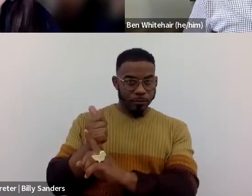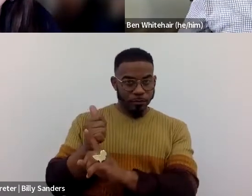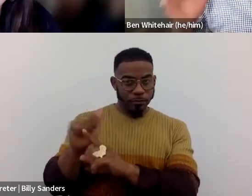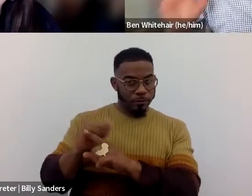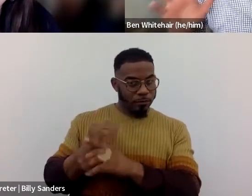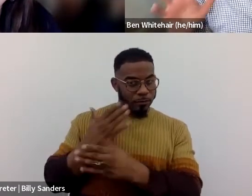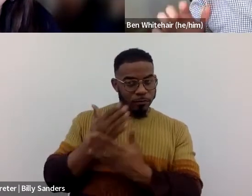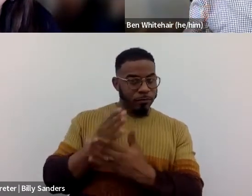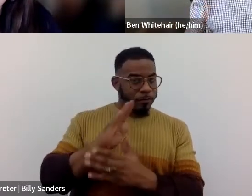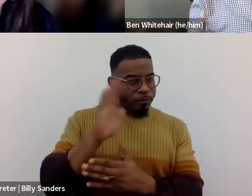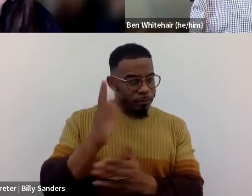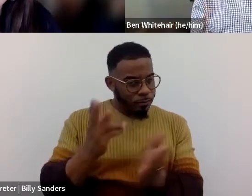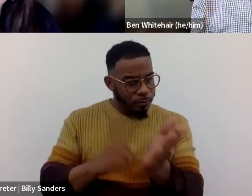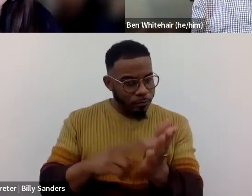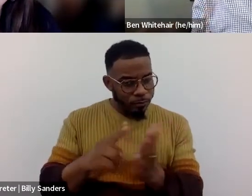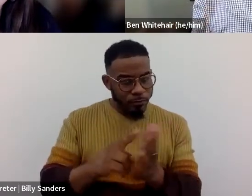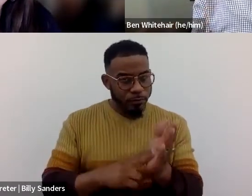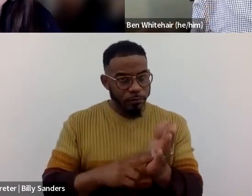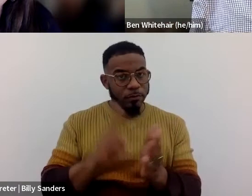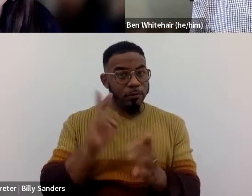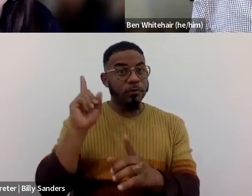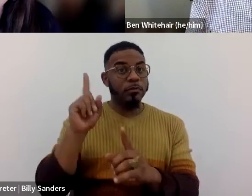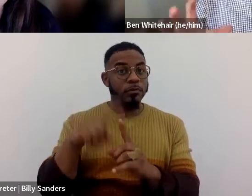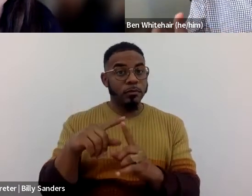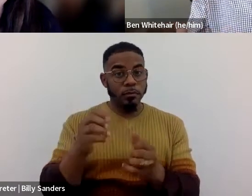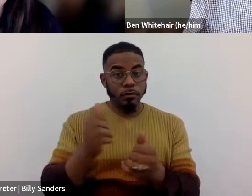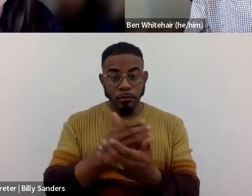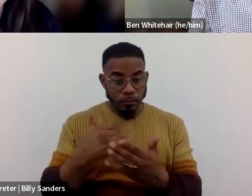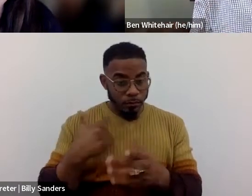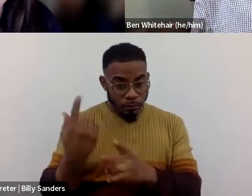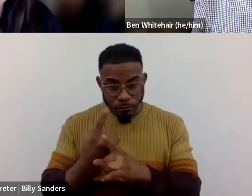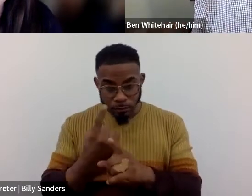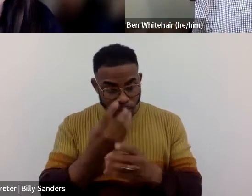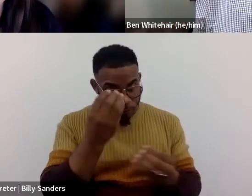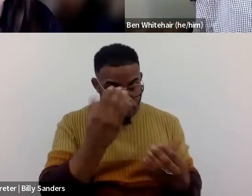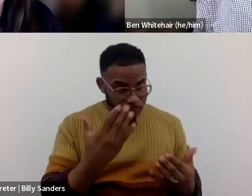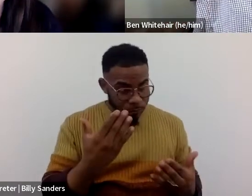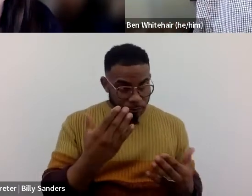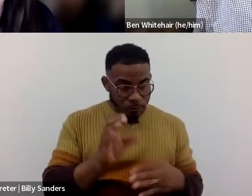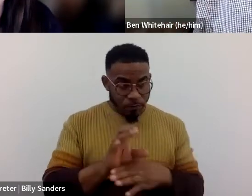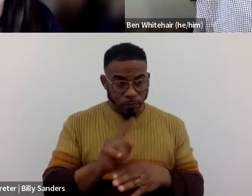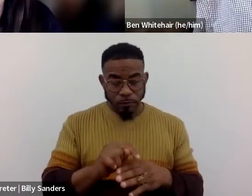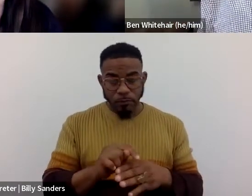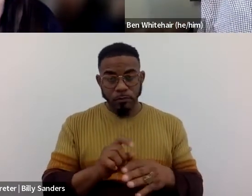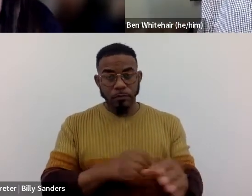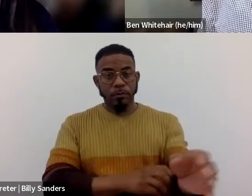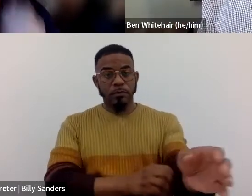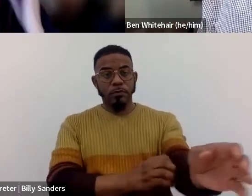never sign a contract until you have the proper information and consultation, so, sounds like another one